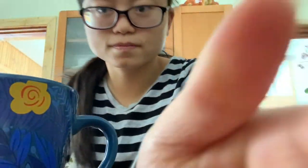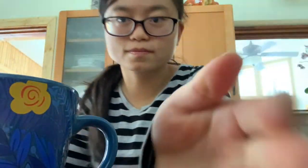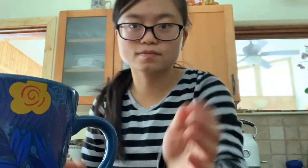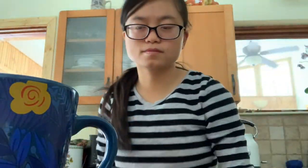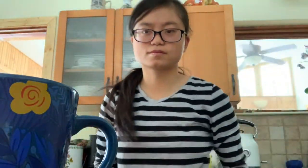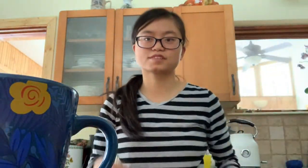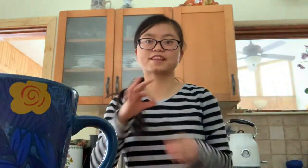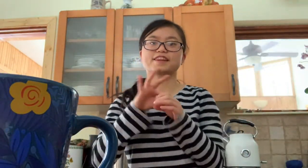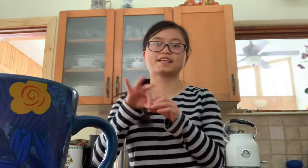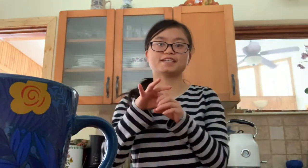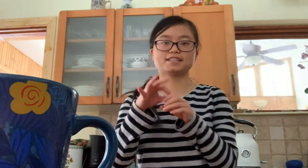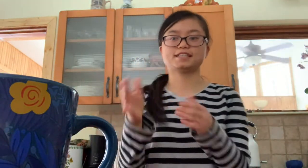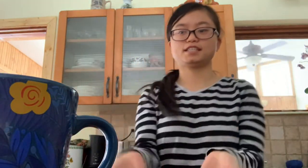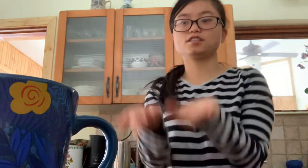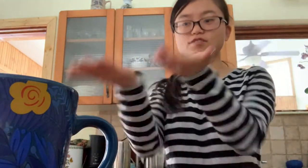my tea is there.